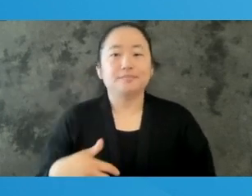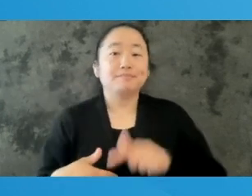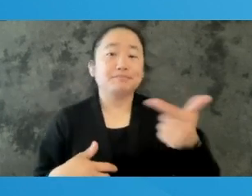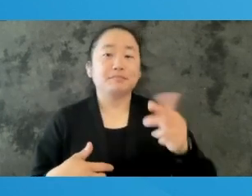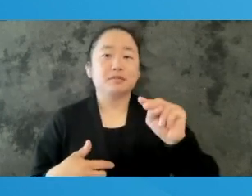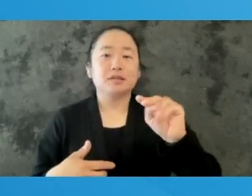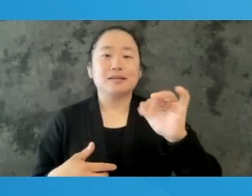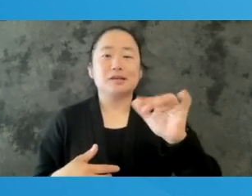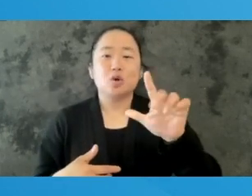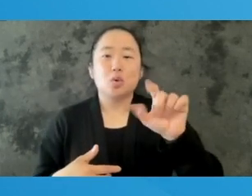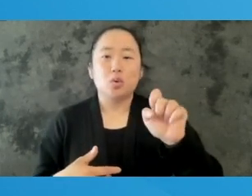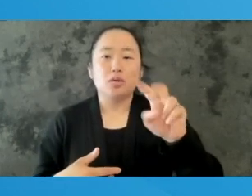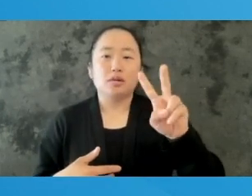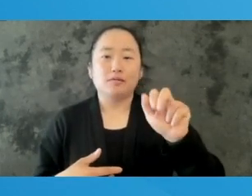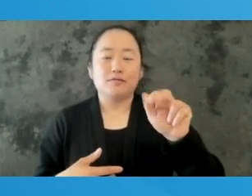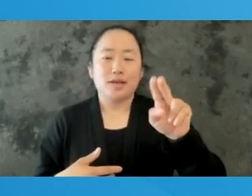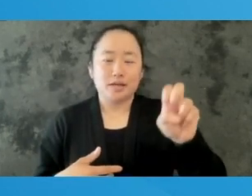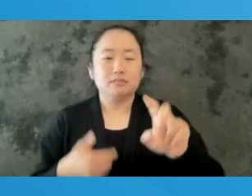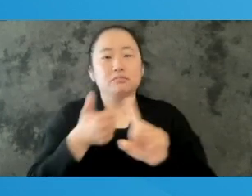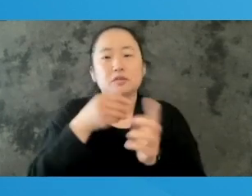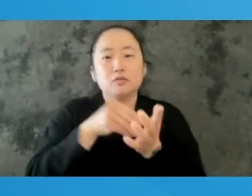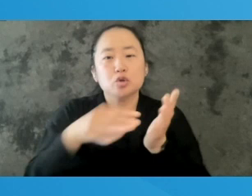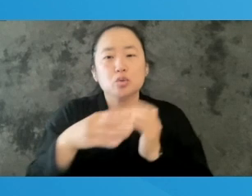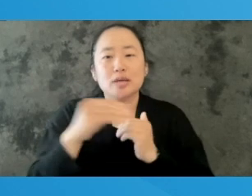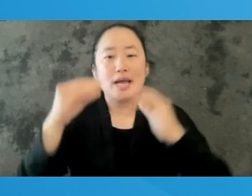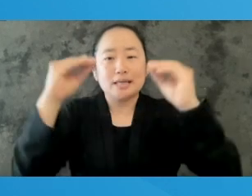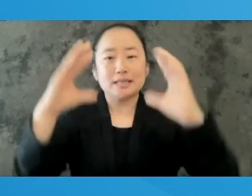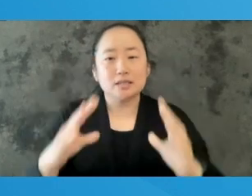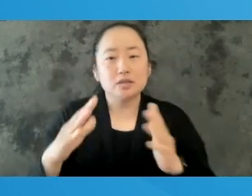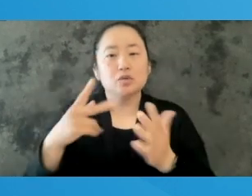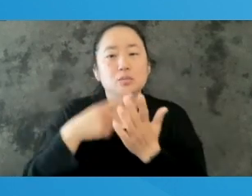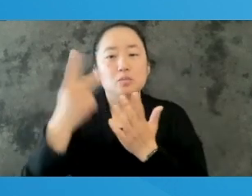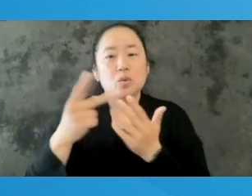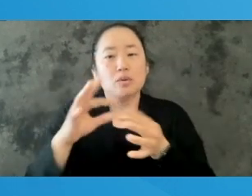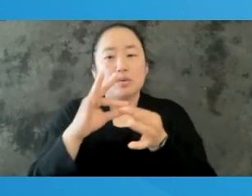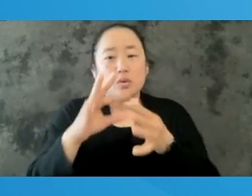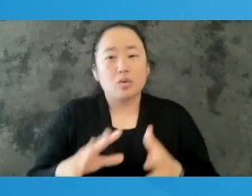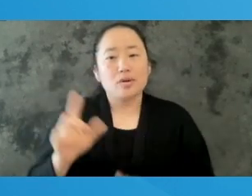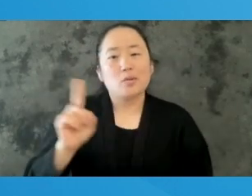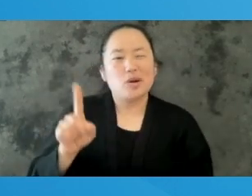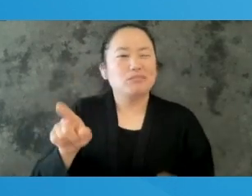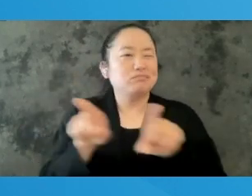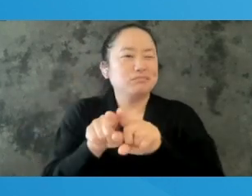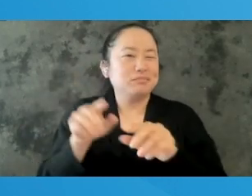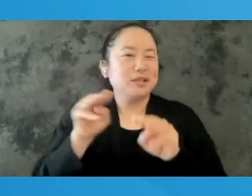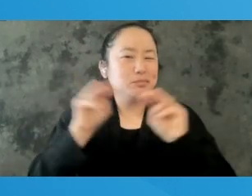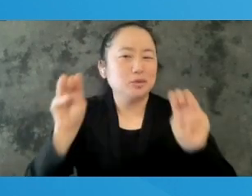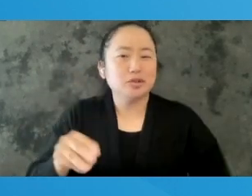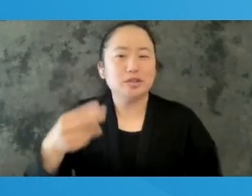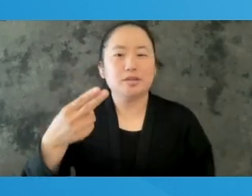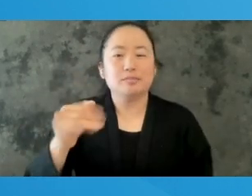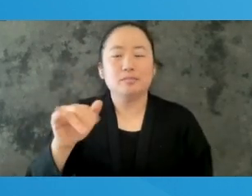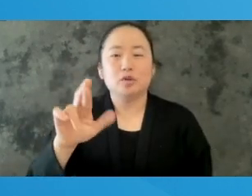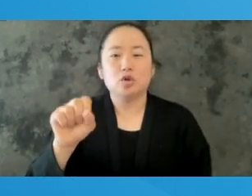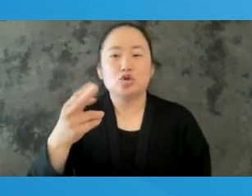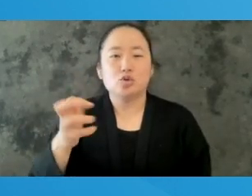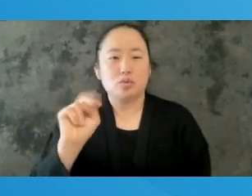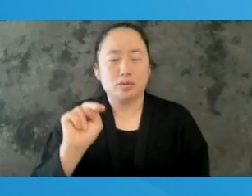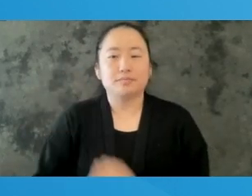I'm a student and teacher programs coordinator at the Hirshhorn Museum. And we're so happy to be here with all of